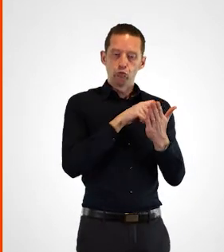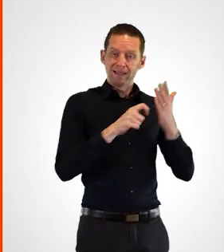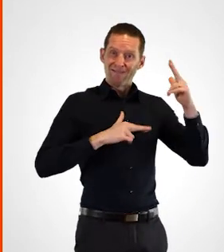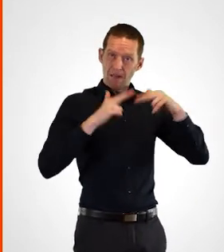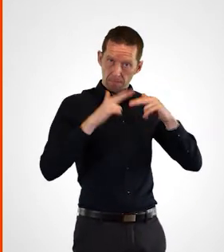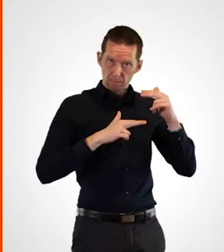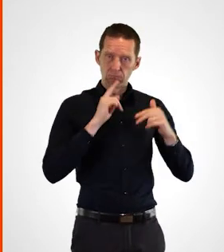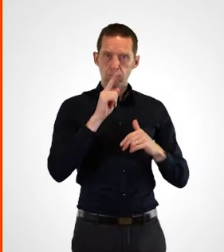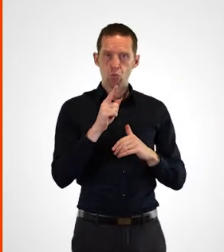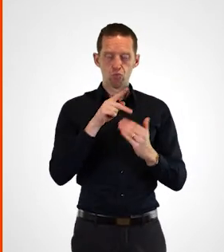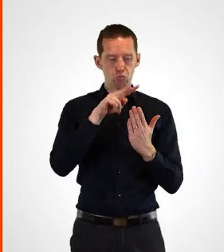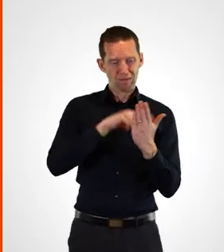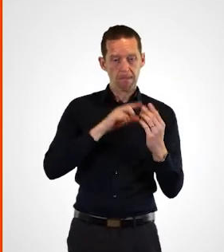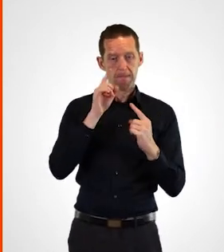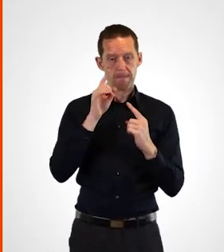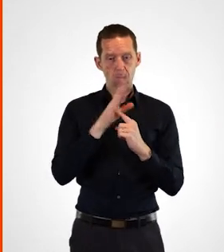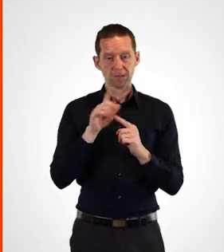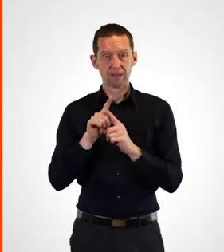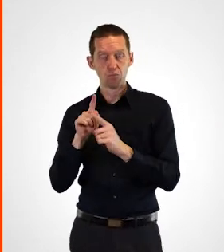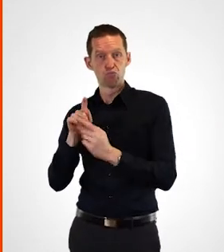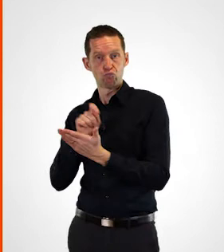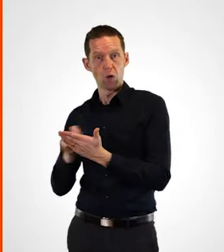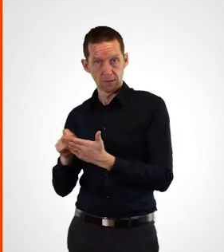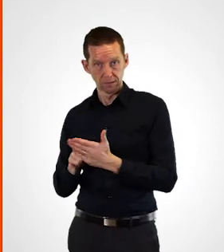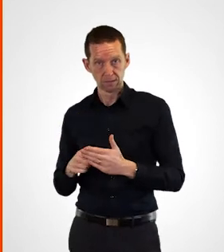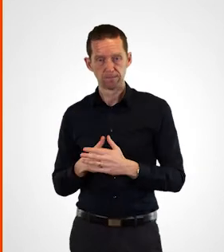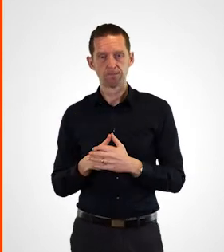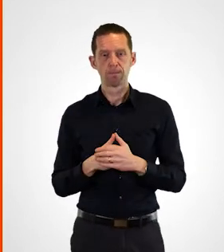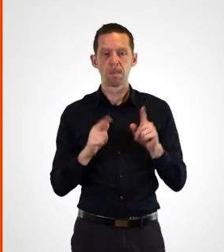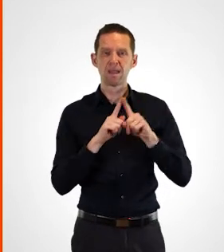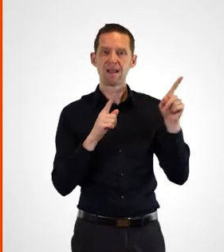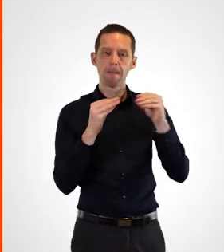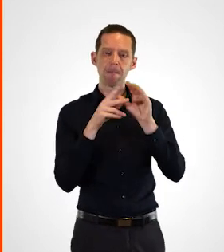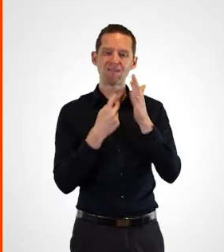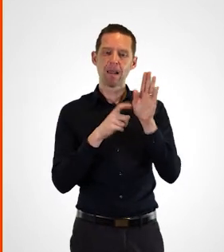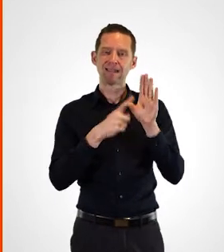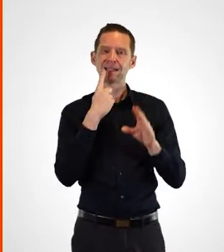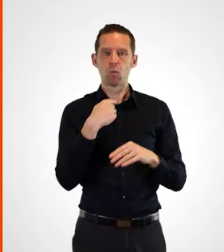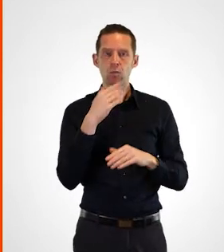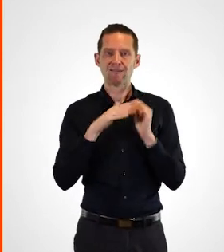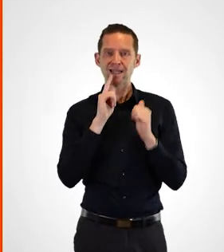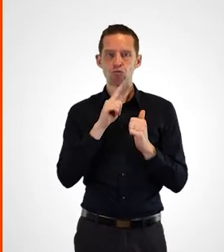is reading is as important as writing, and I think you heard Beverly say we're not appealing to a model where we say reading comes